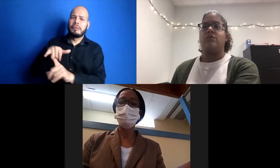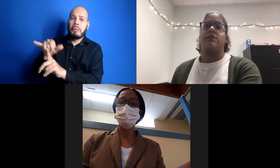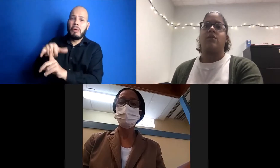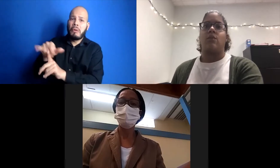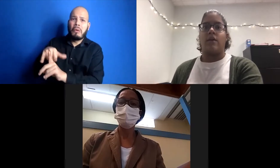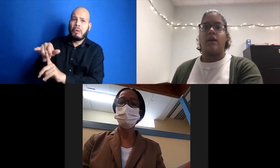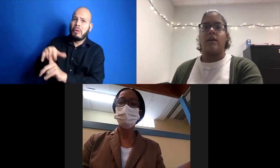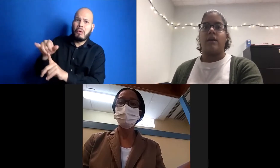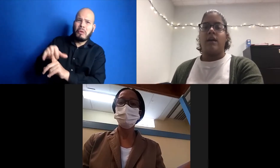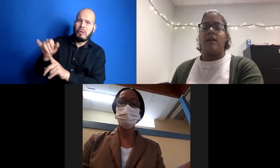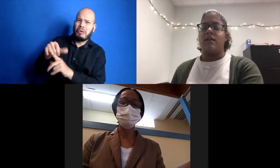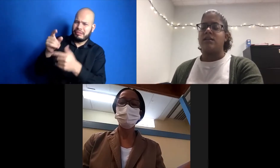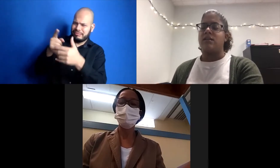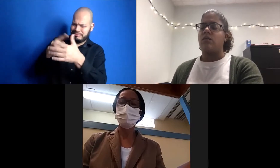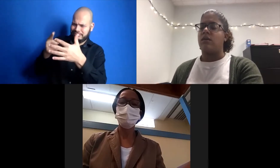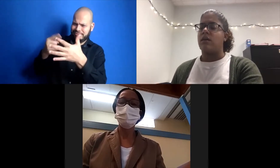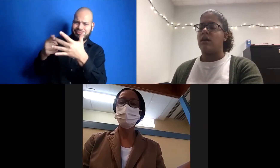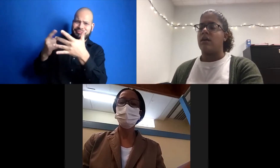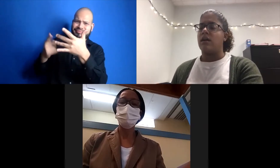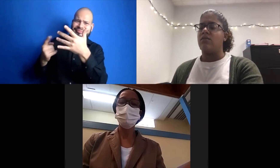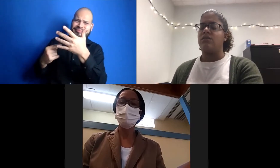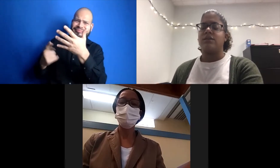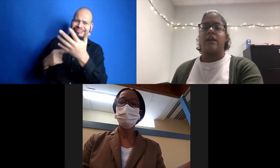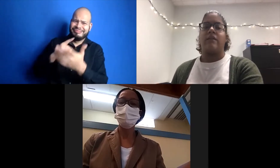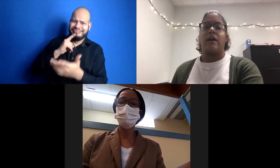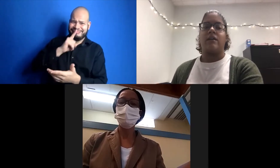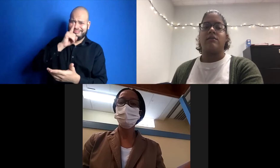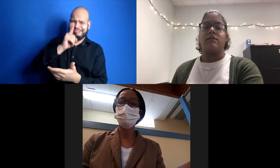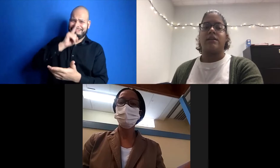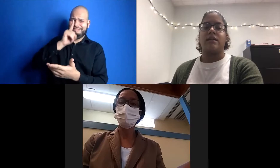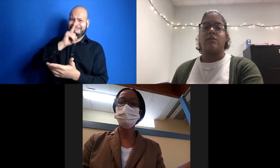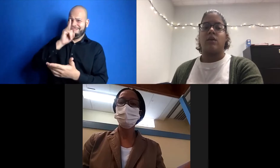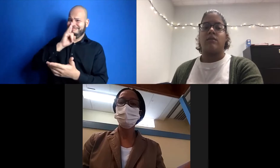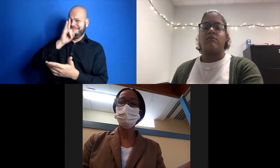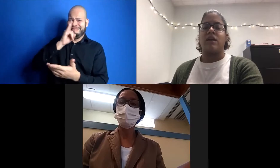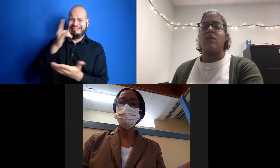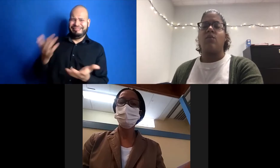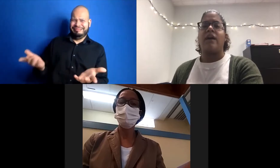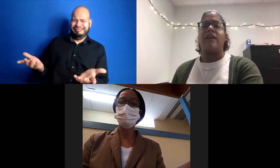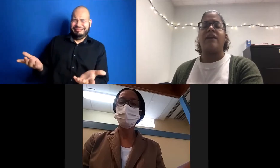they're wearing and I said well I don't understand that I said well I don't know why they have to